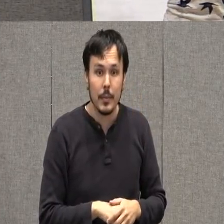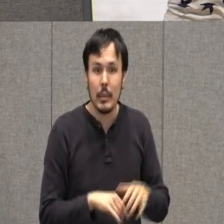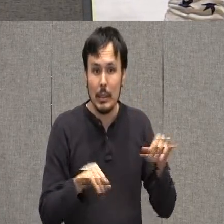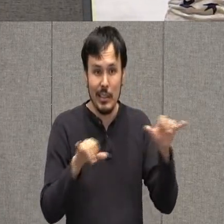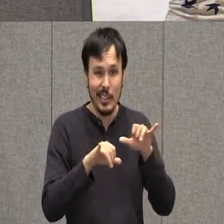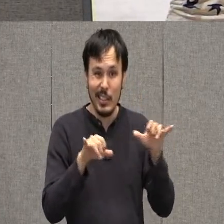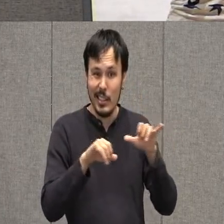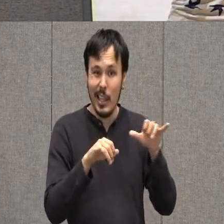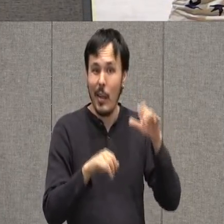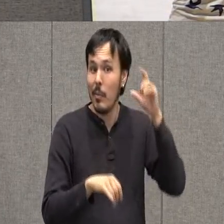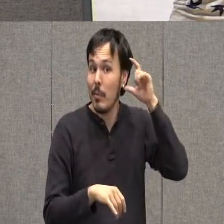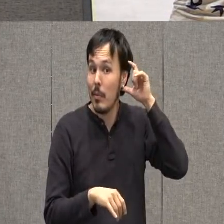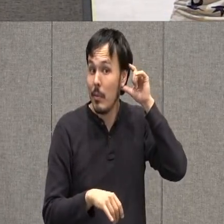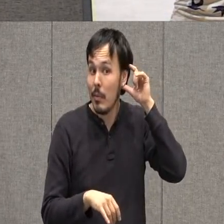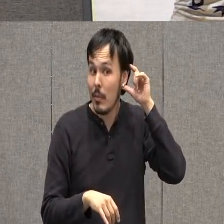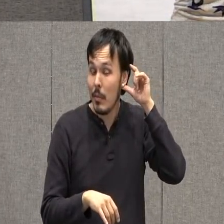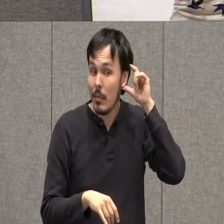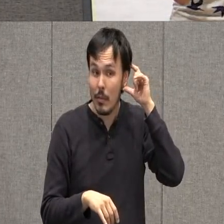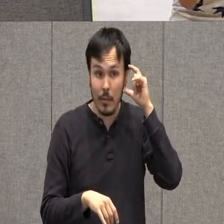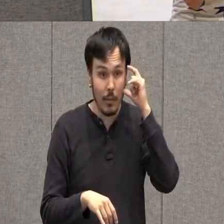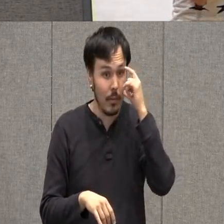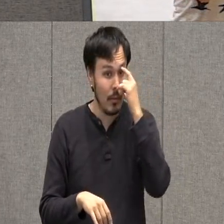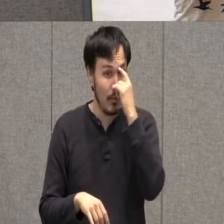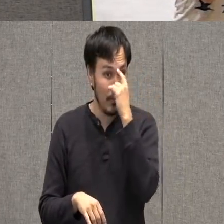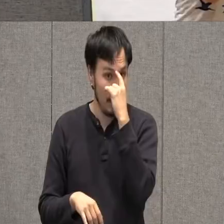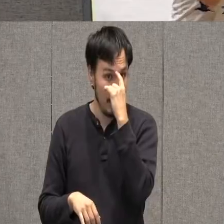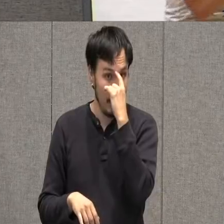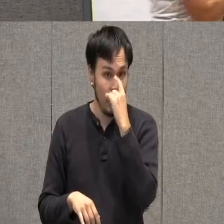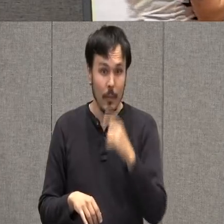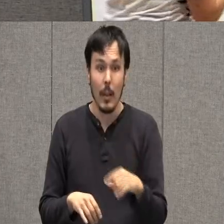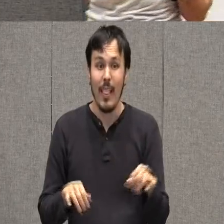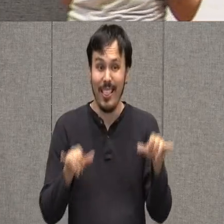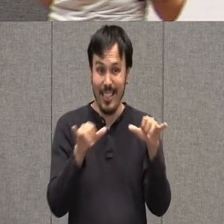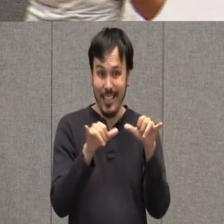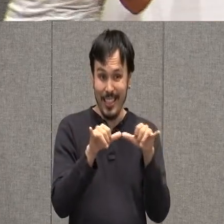Your ears are a lot bigger than you think they are. So when you draw them,